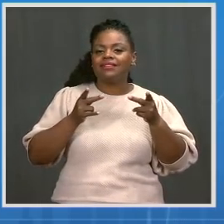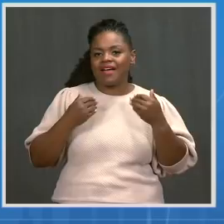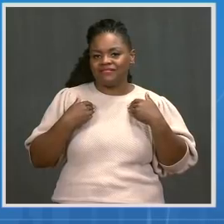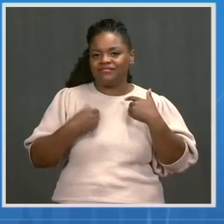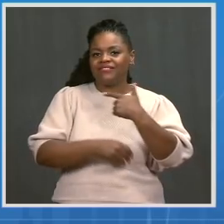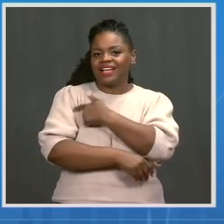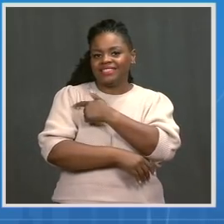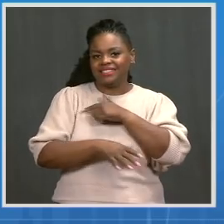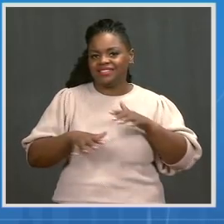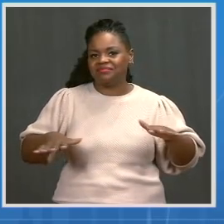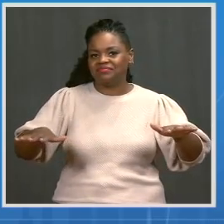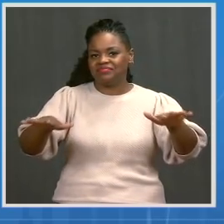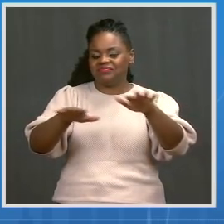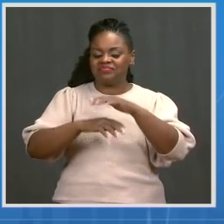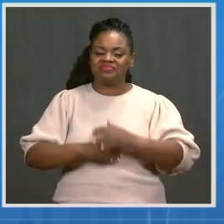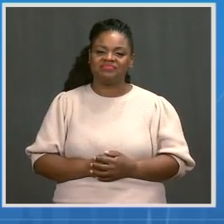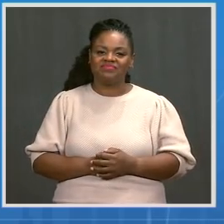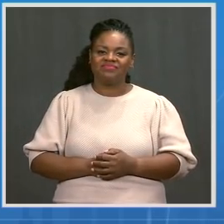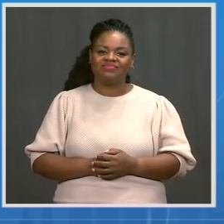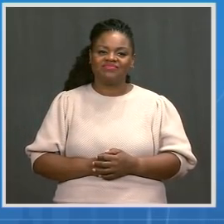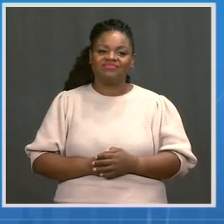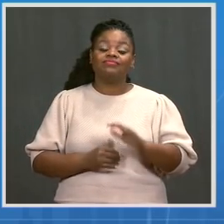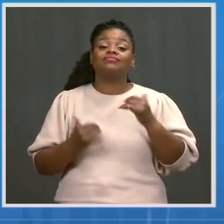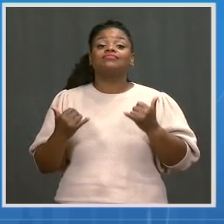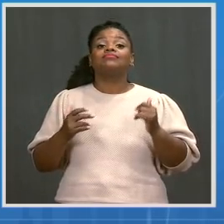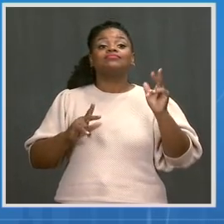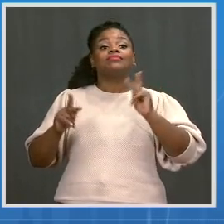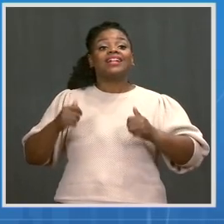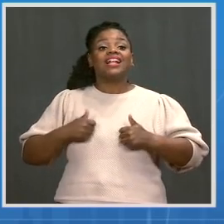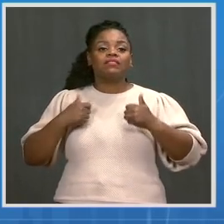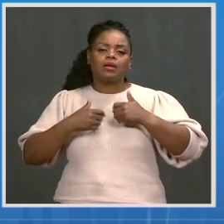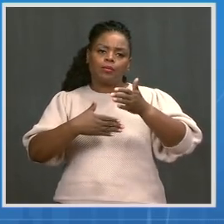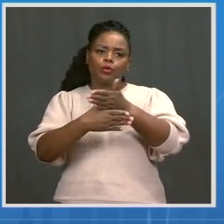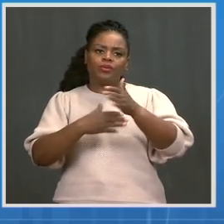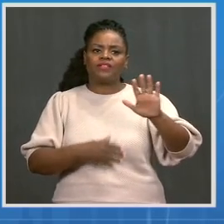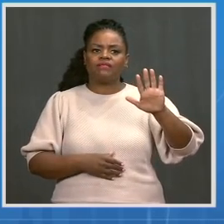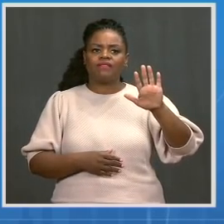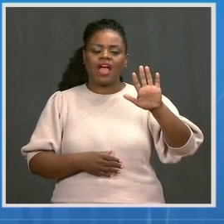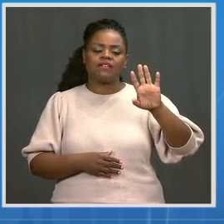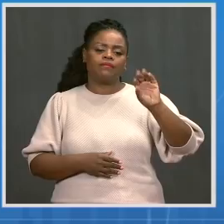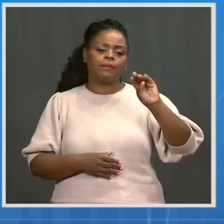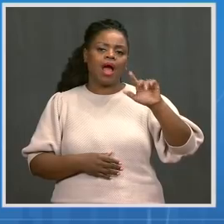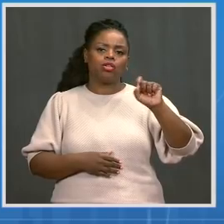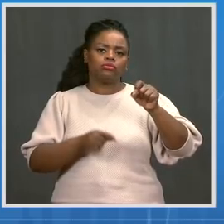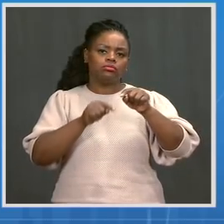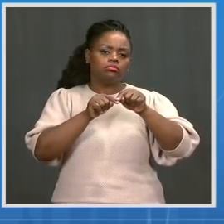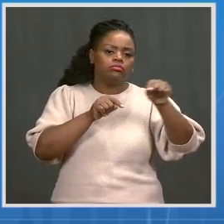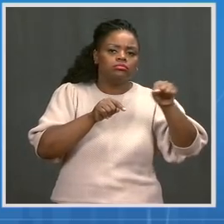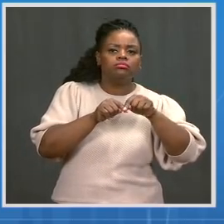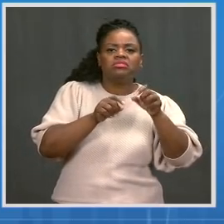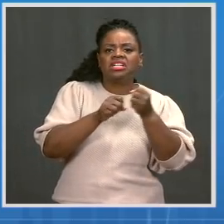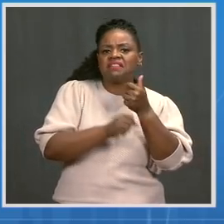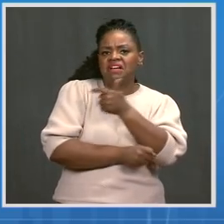live within five miles of a vaccine site. Tens of thousands of sites offer walk-in vaccinations,